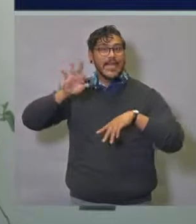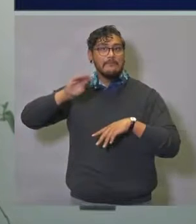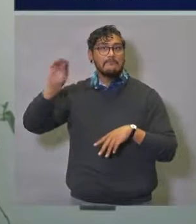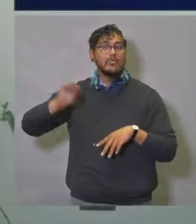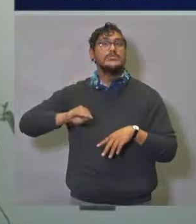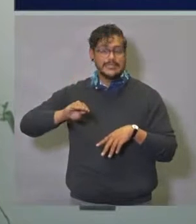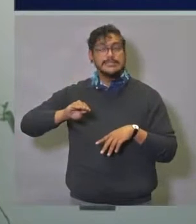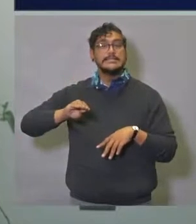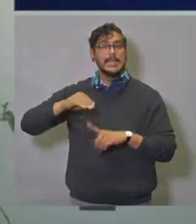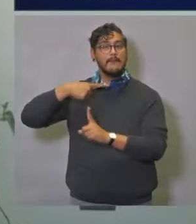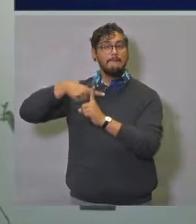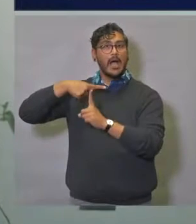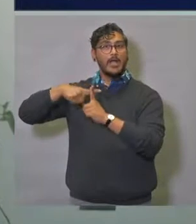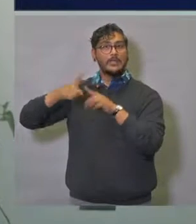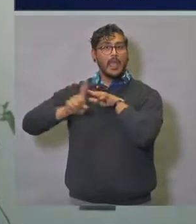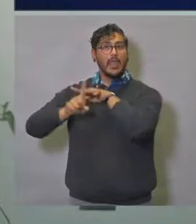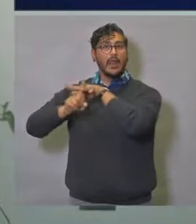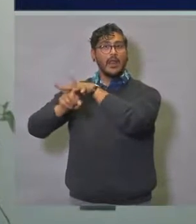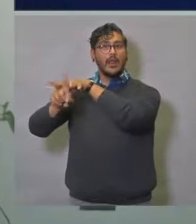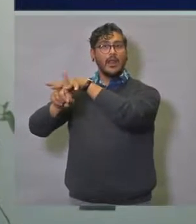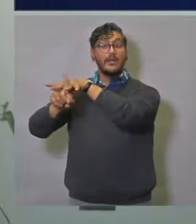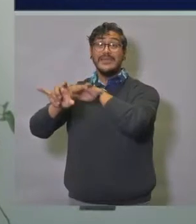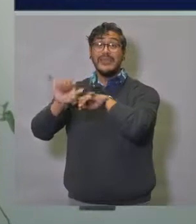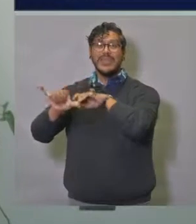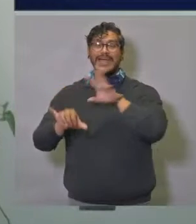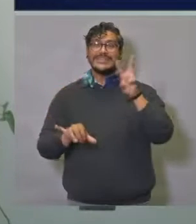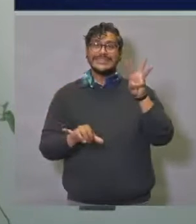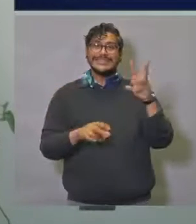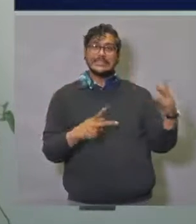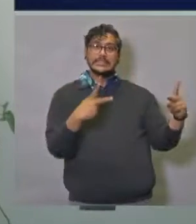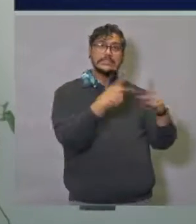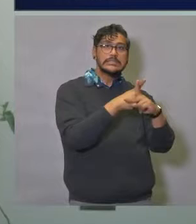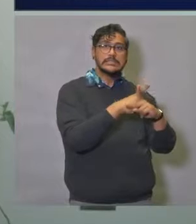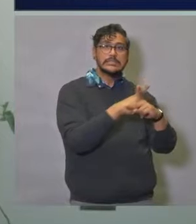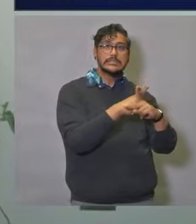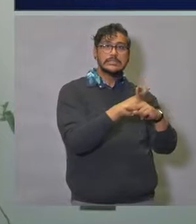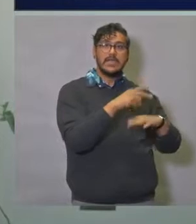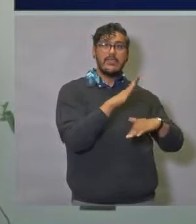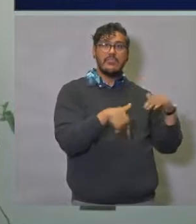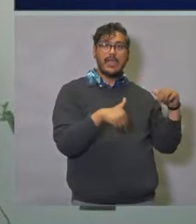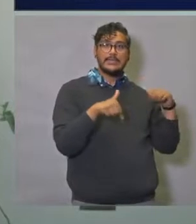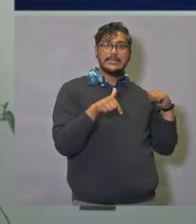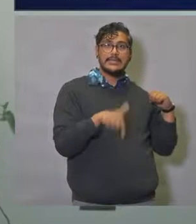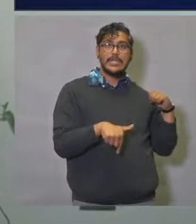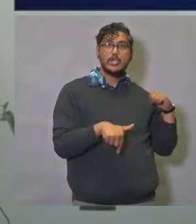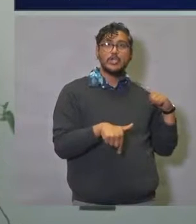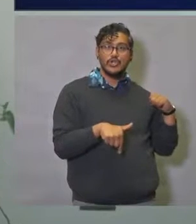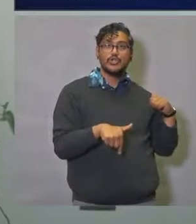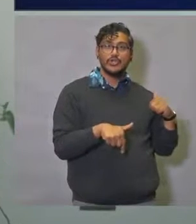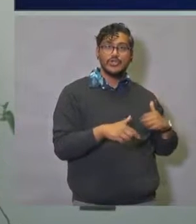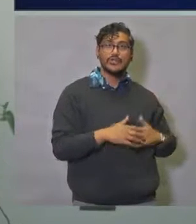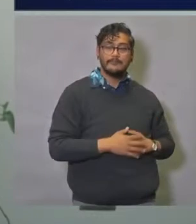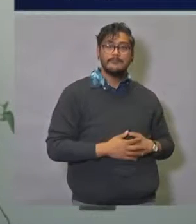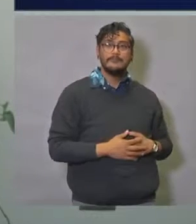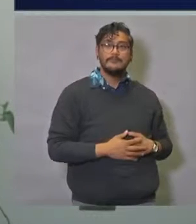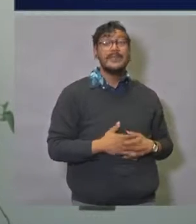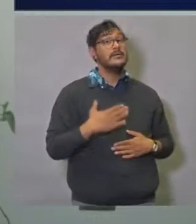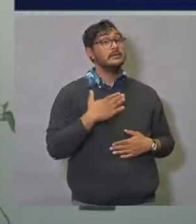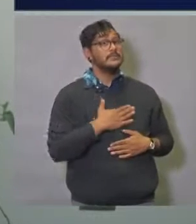REPORTED A 9% TEST POSITIVITY RATE. THIS IS A TEST POSITIVITY RATE THAT IS SIX TIMES HIGHER THAN